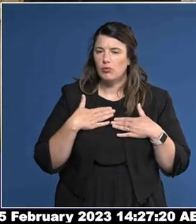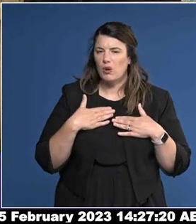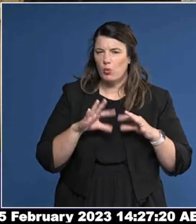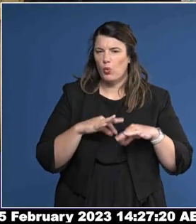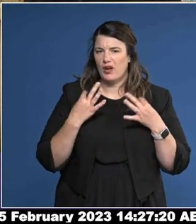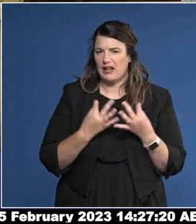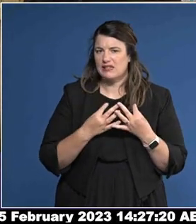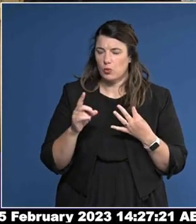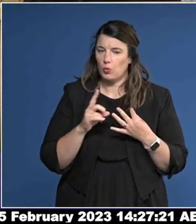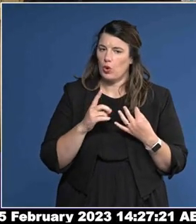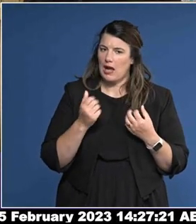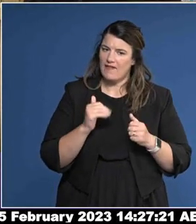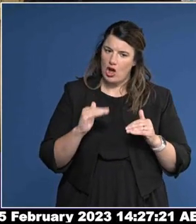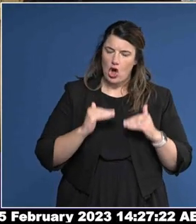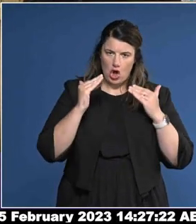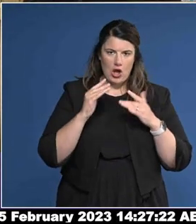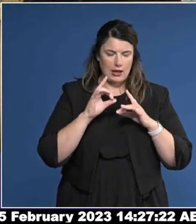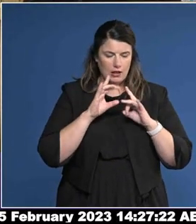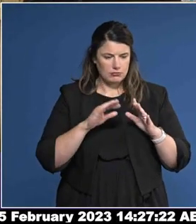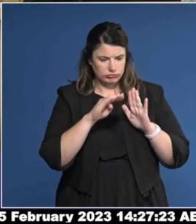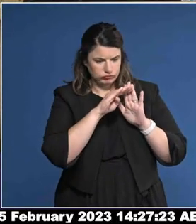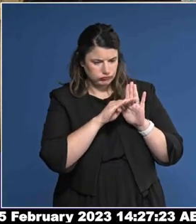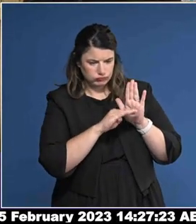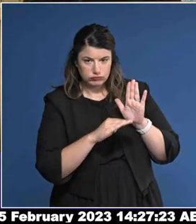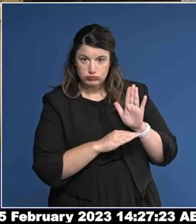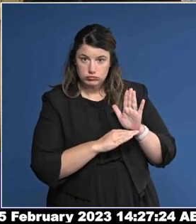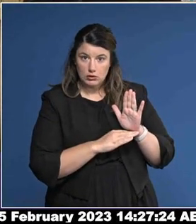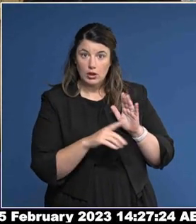expectations in regards to information which is entered into our risk reporting system.